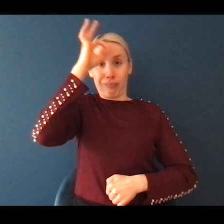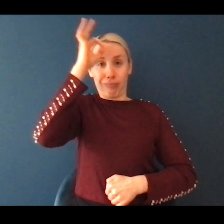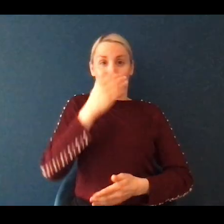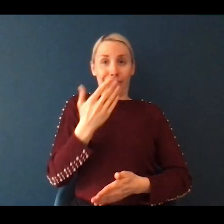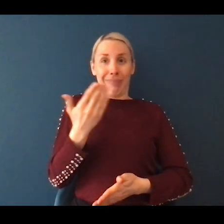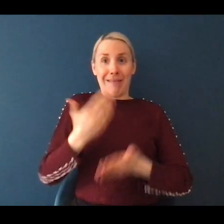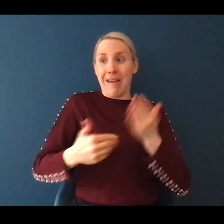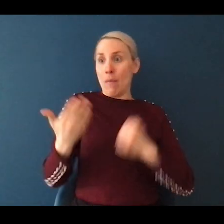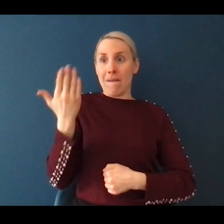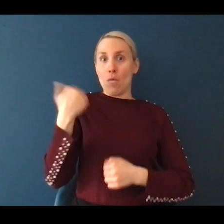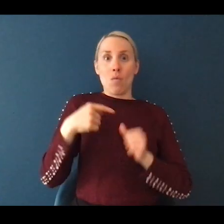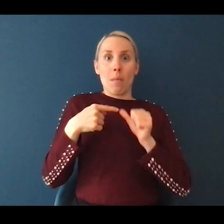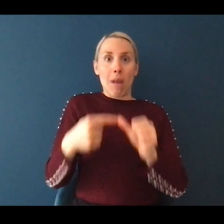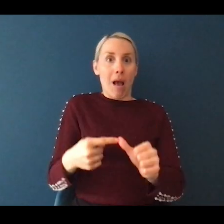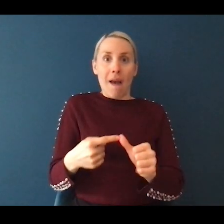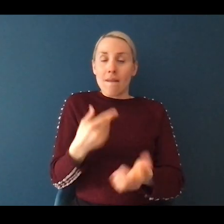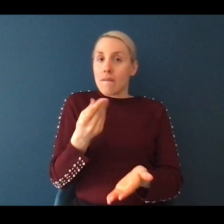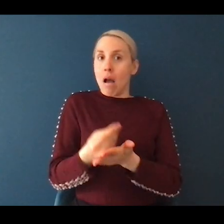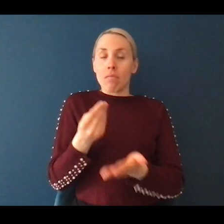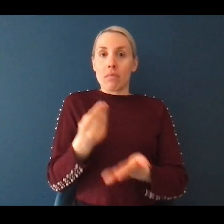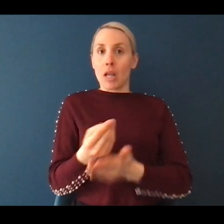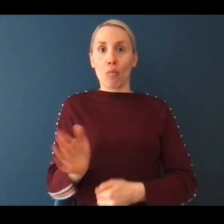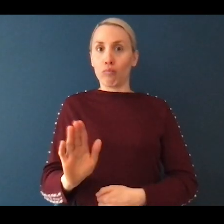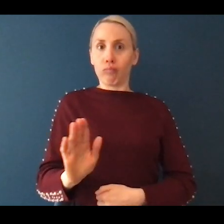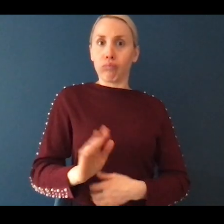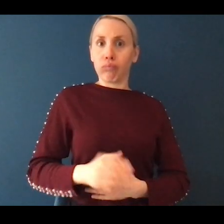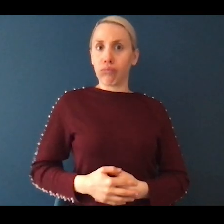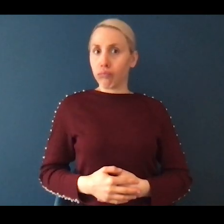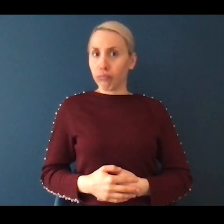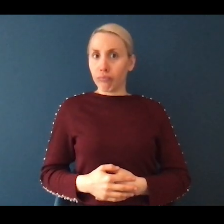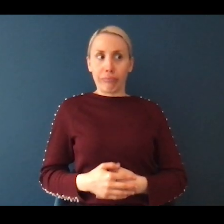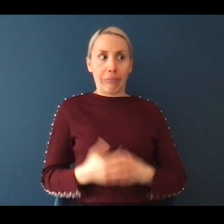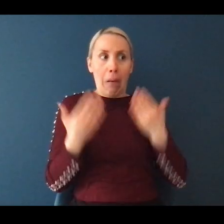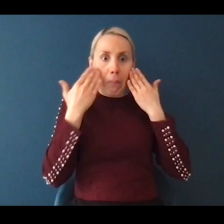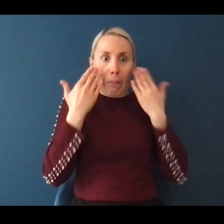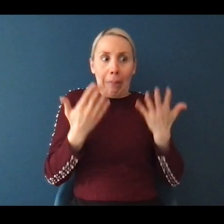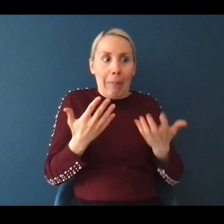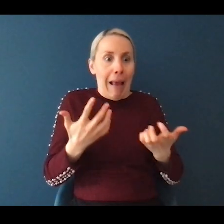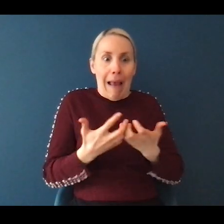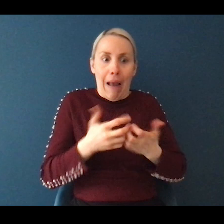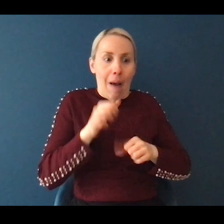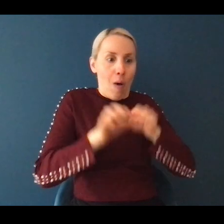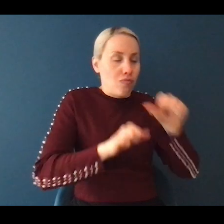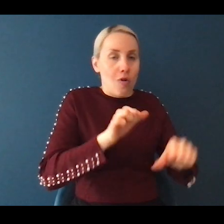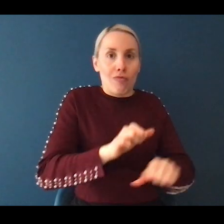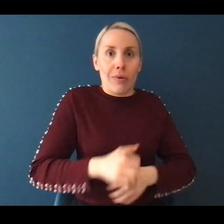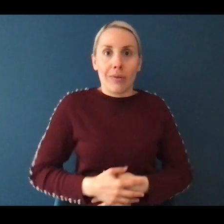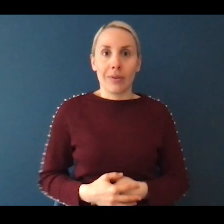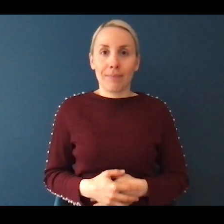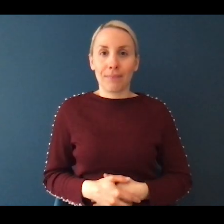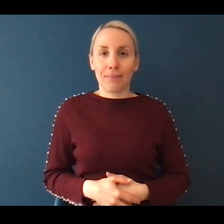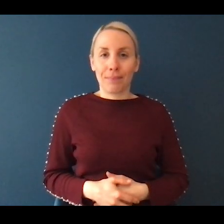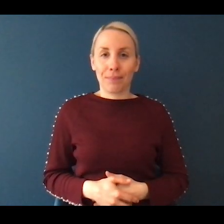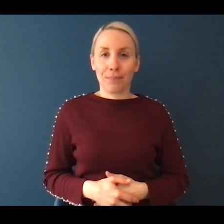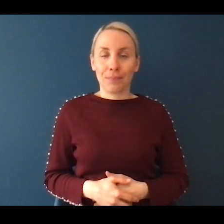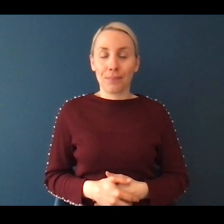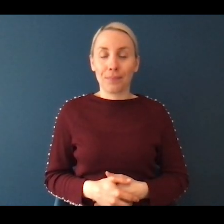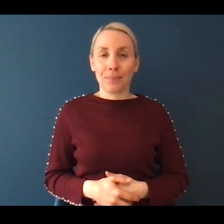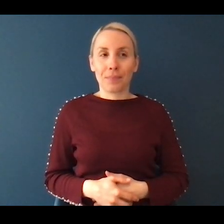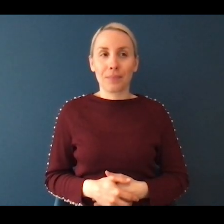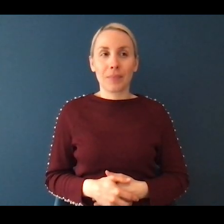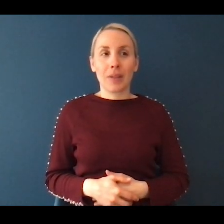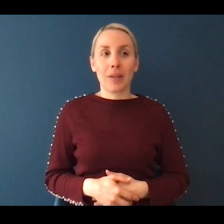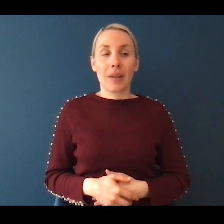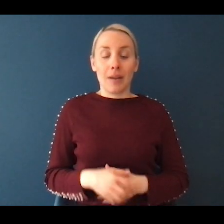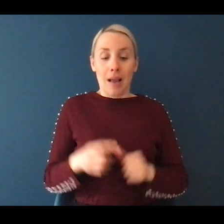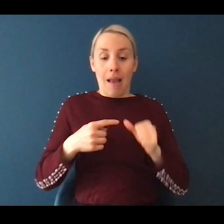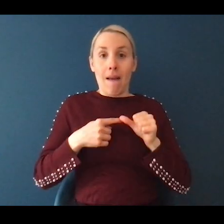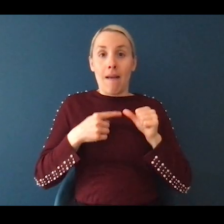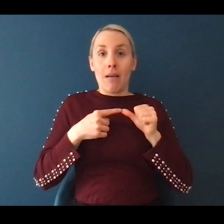really sure how I was going to do it I just I remember I worked on yeah on the application